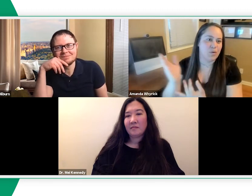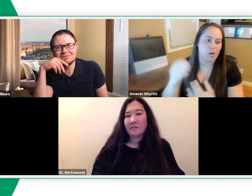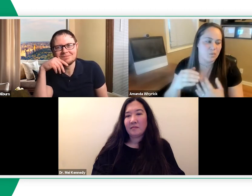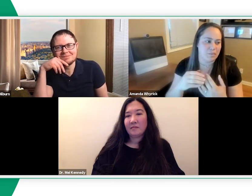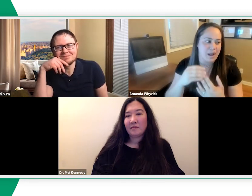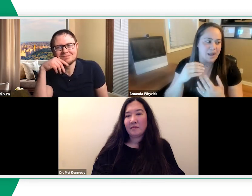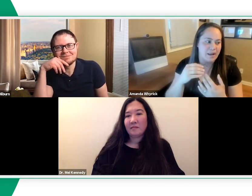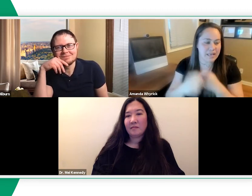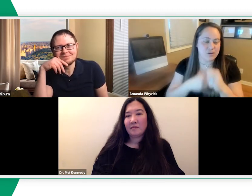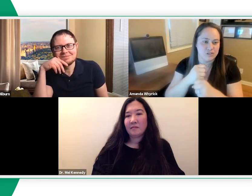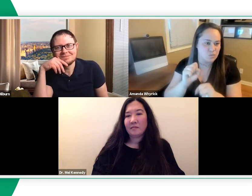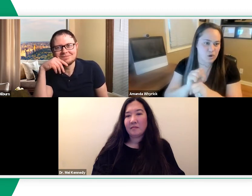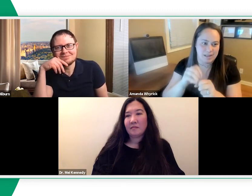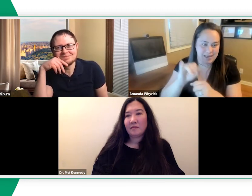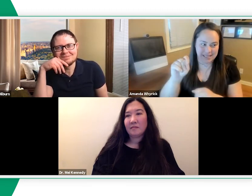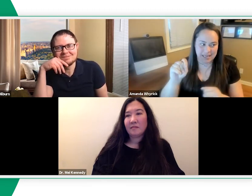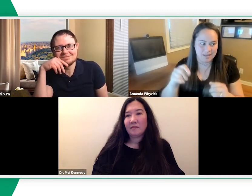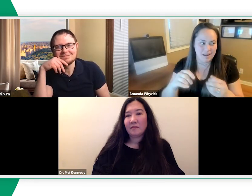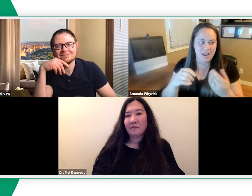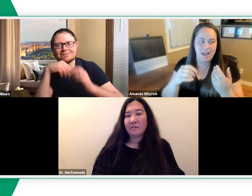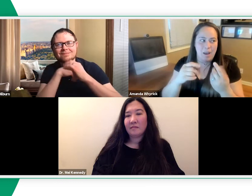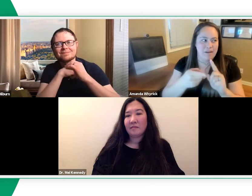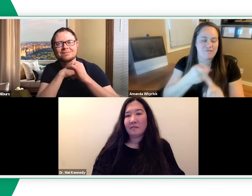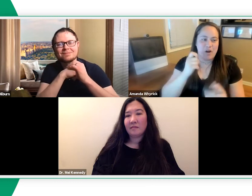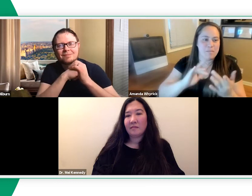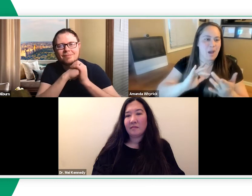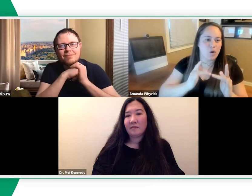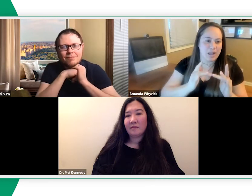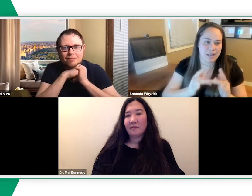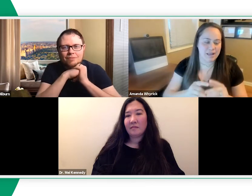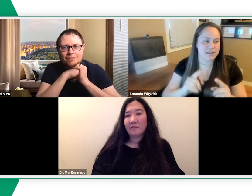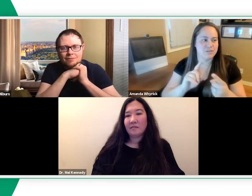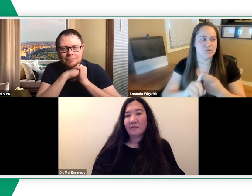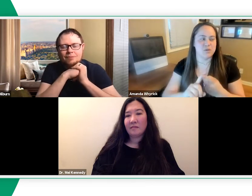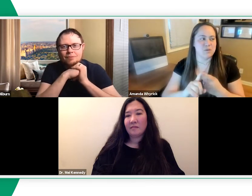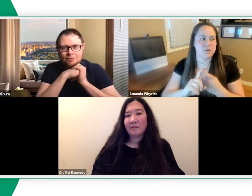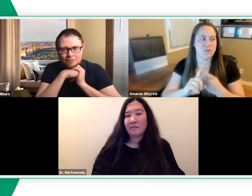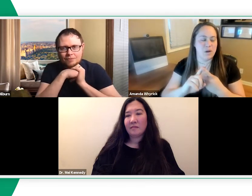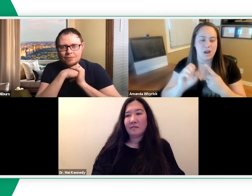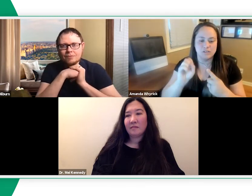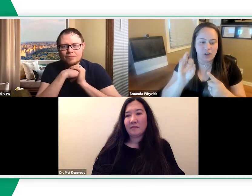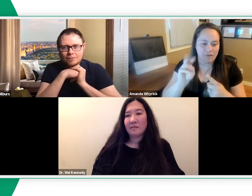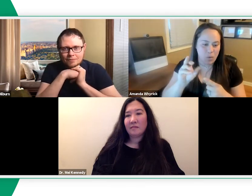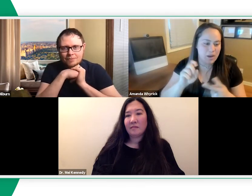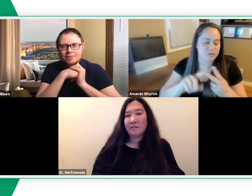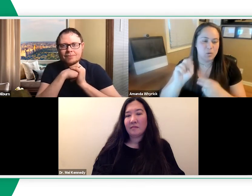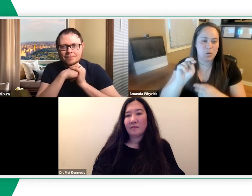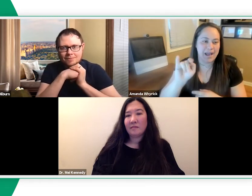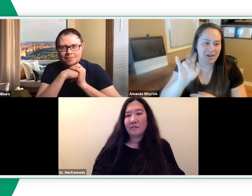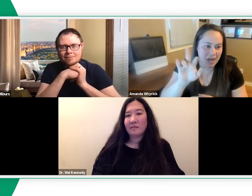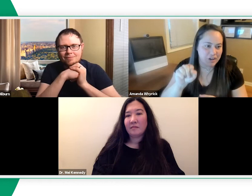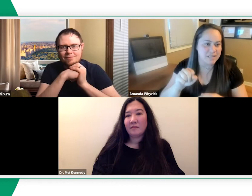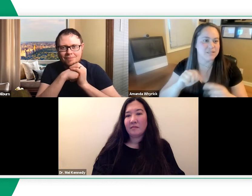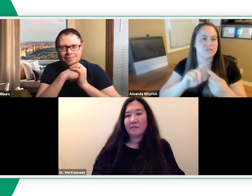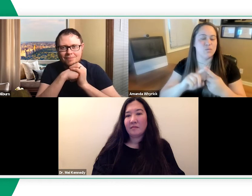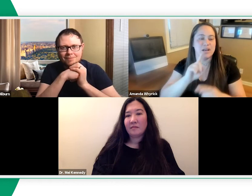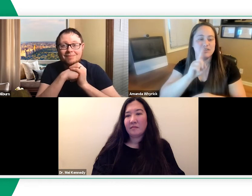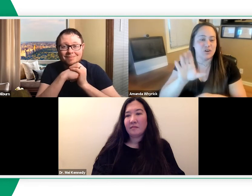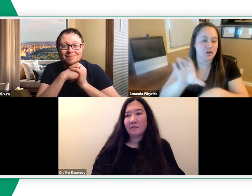throughout my years working in IT, from networking, to software, to antivirus, to making sure